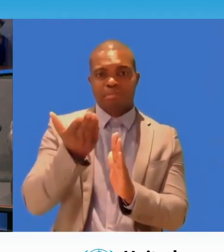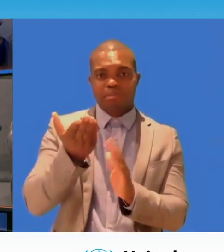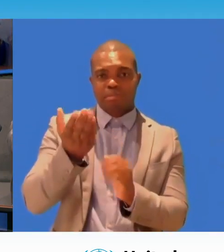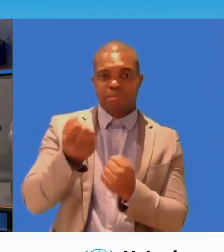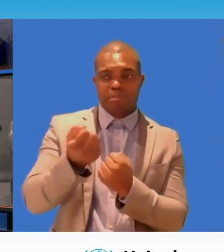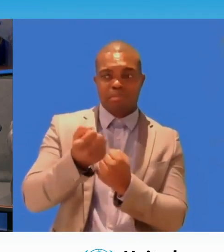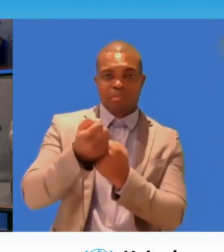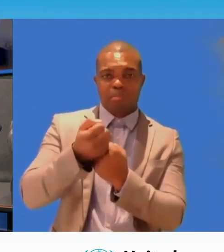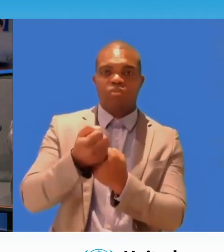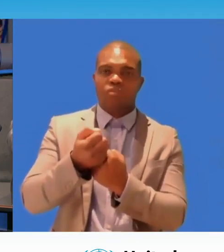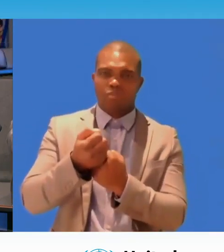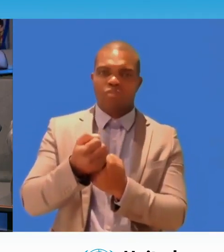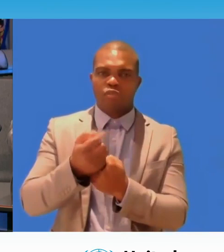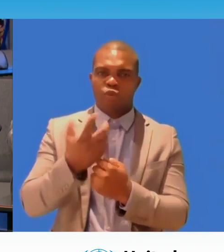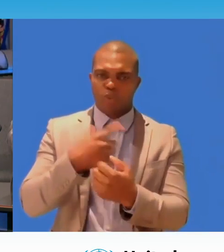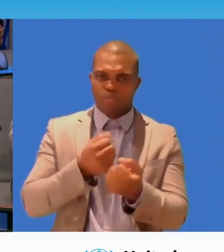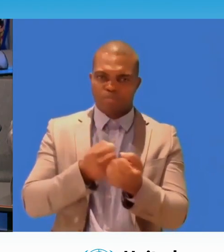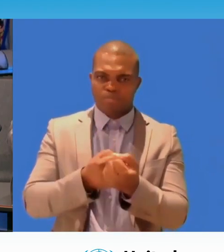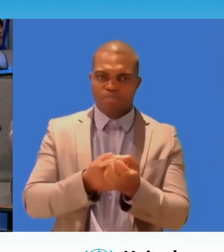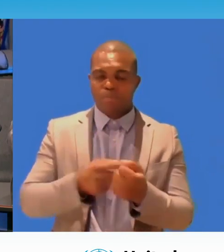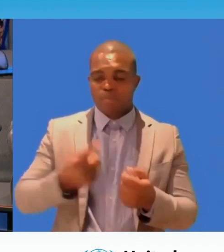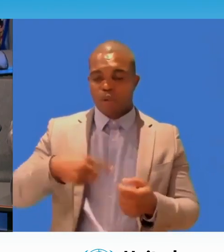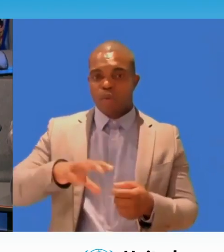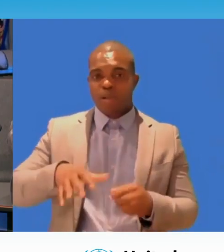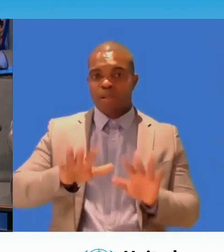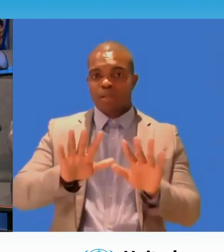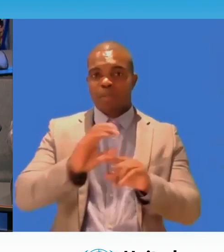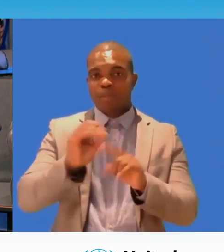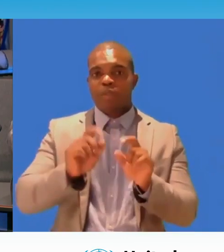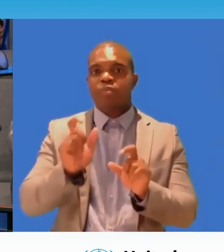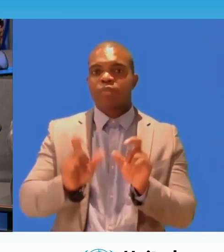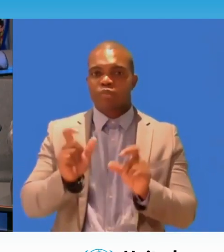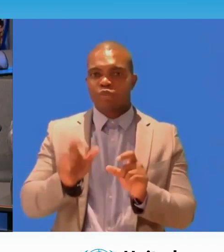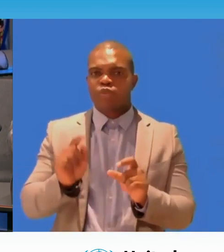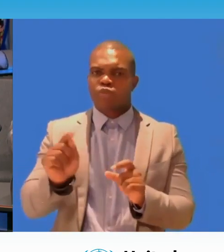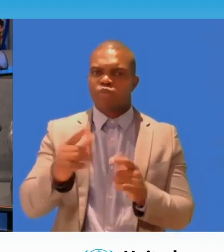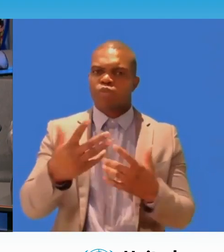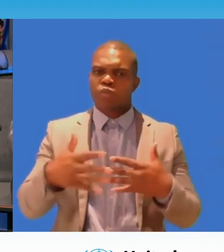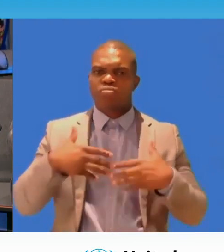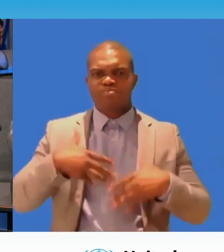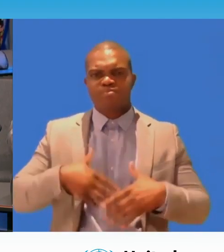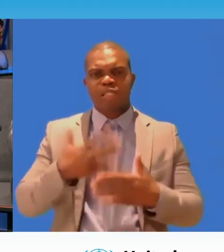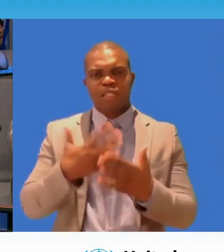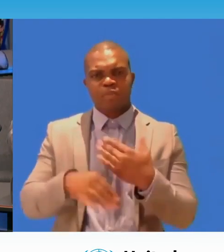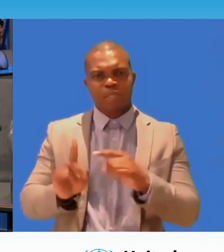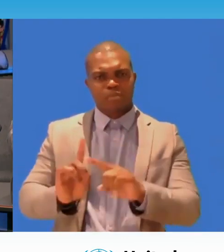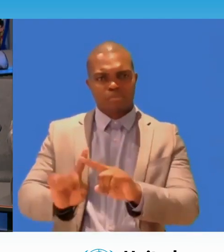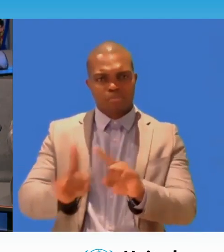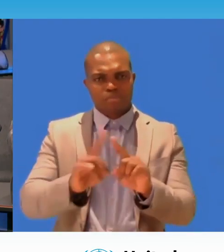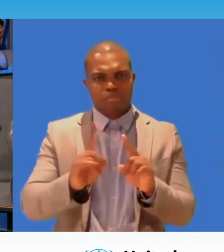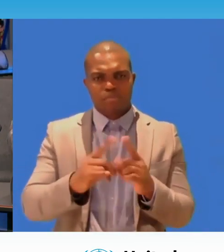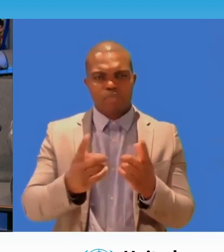of non-communicable diseases nationally the flight flight of persons with disabilities is